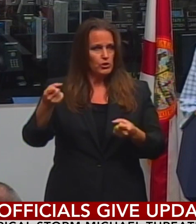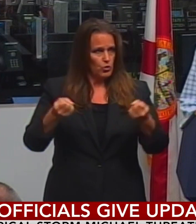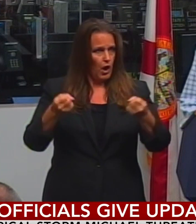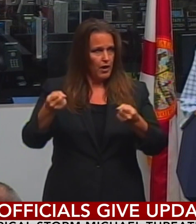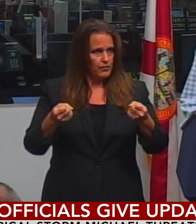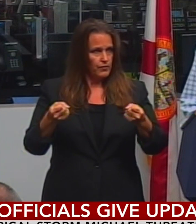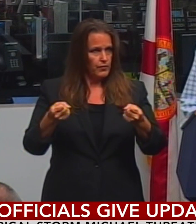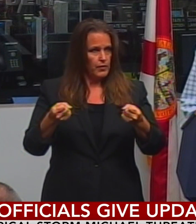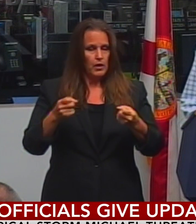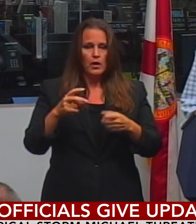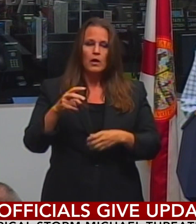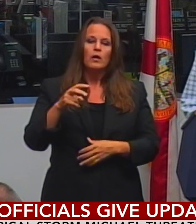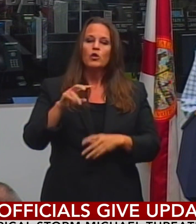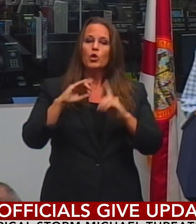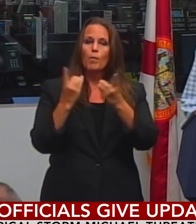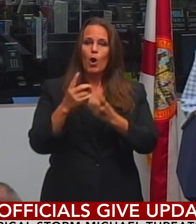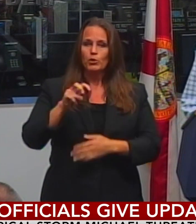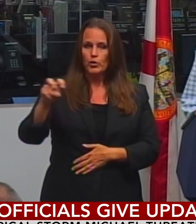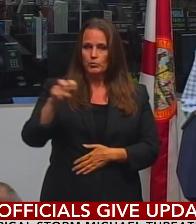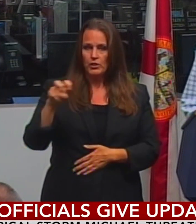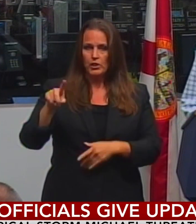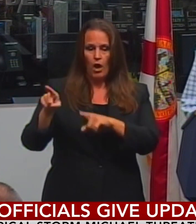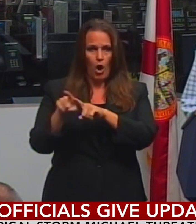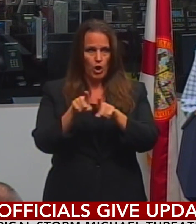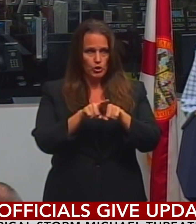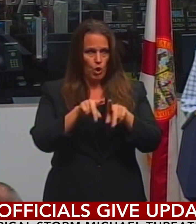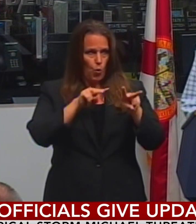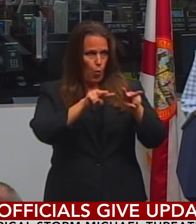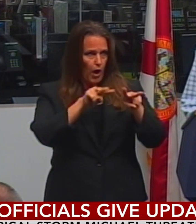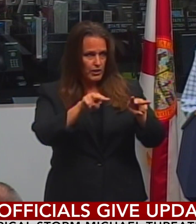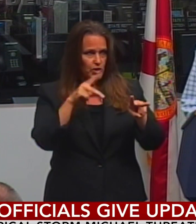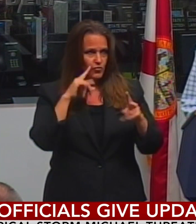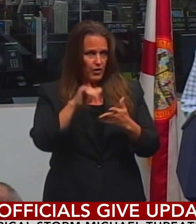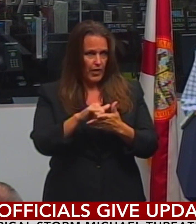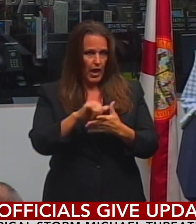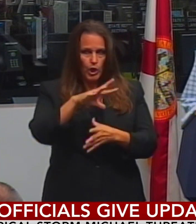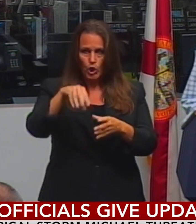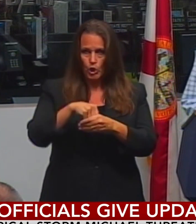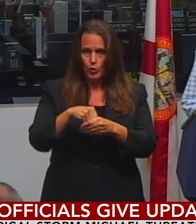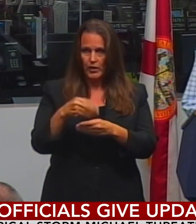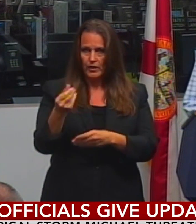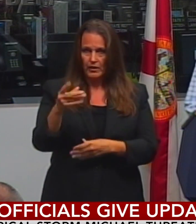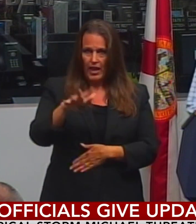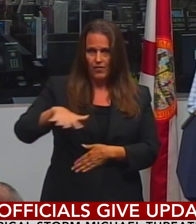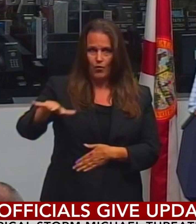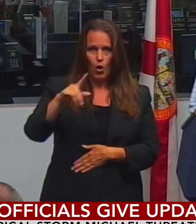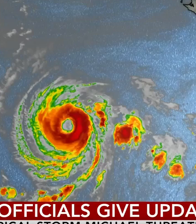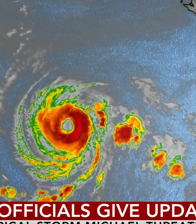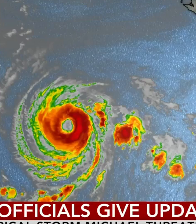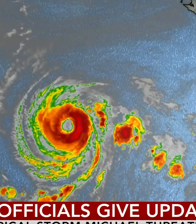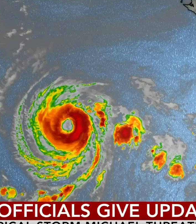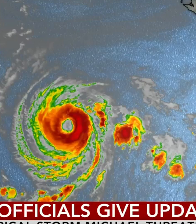AIRBOATS, AND FOUR-WHEEL DRIVE VEHICLES. DEPARTMENT OF TRANSPORTATION IS ACTIVELY MONITORING TROPICAL